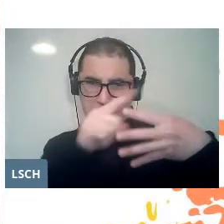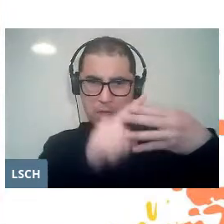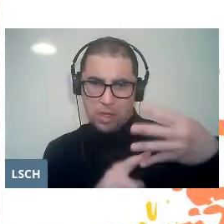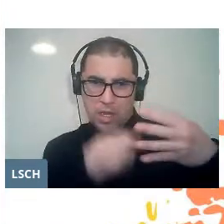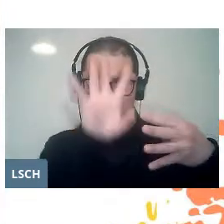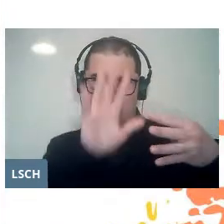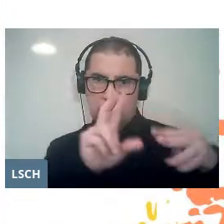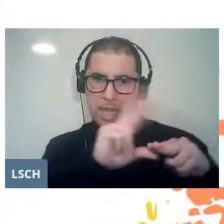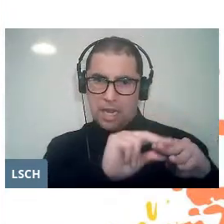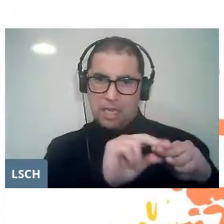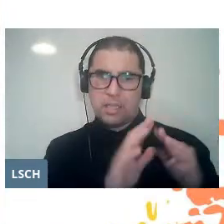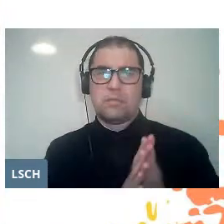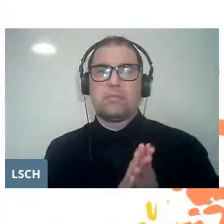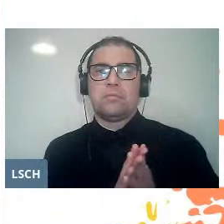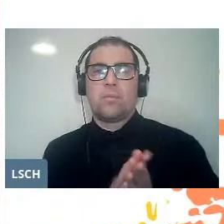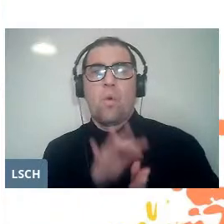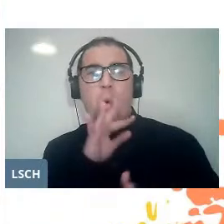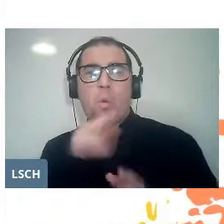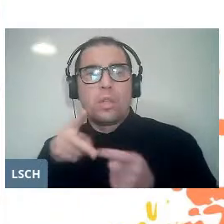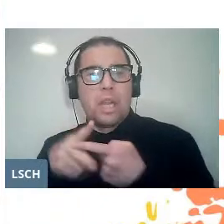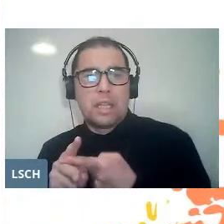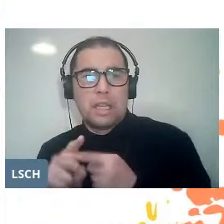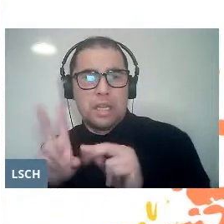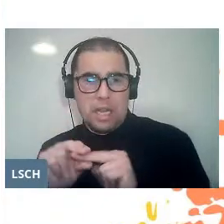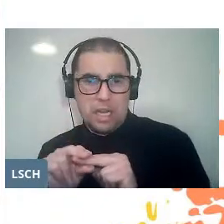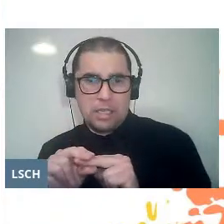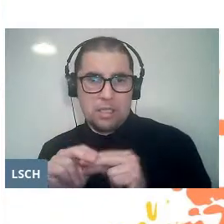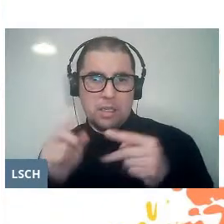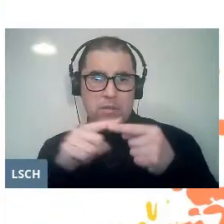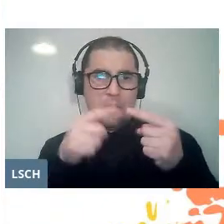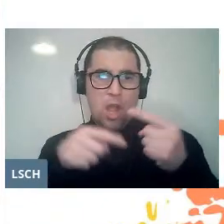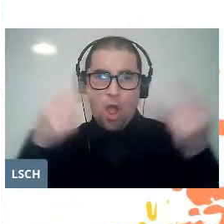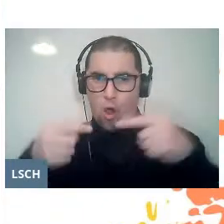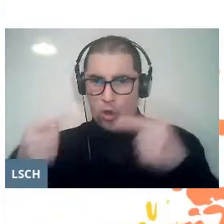A classic technique of counterpoint and motivic development is used,